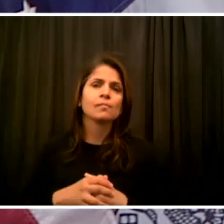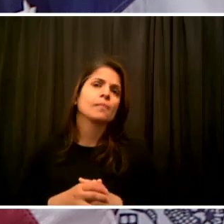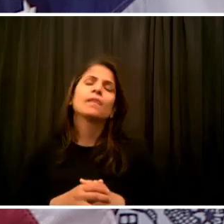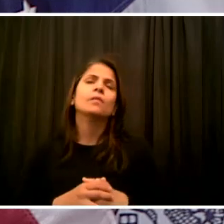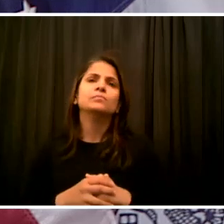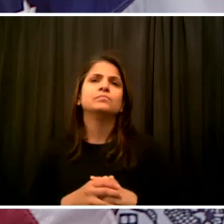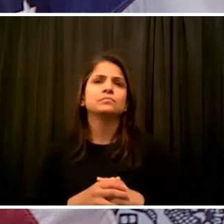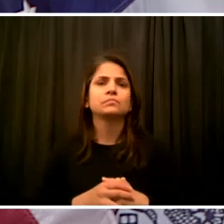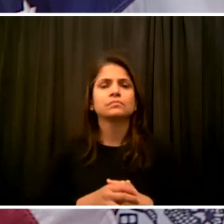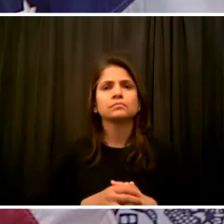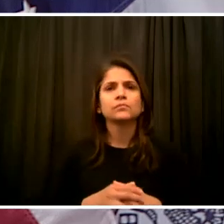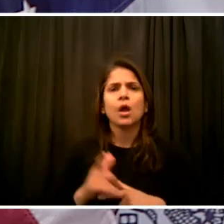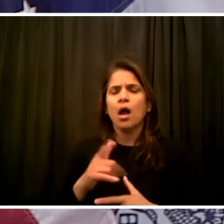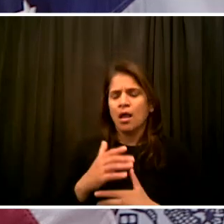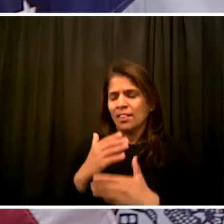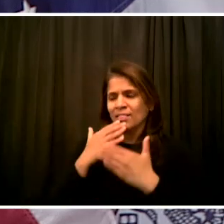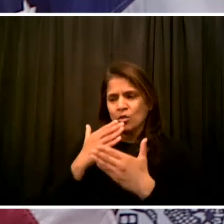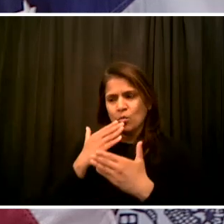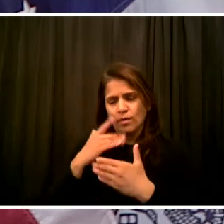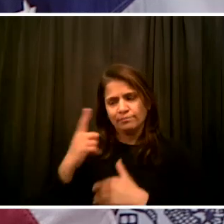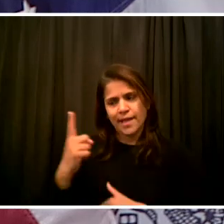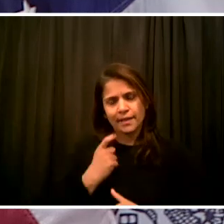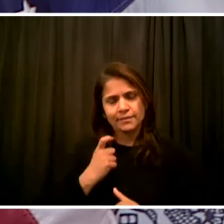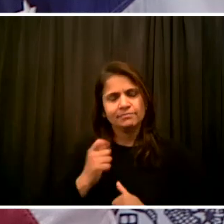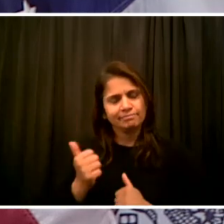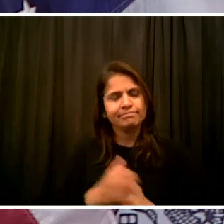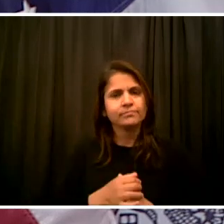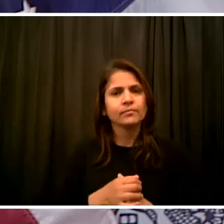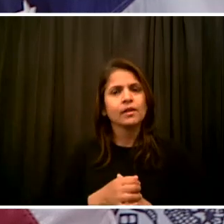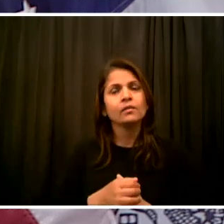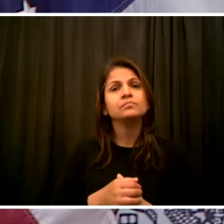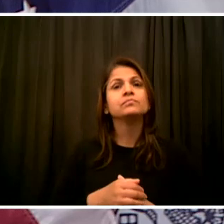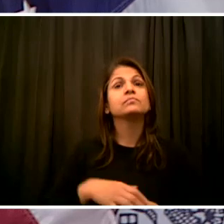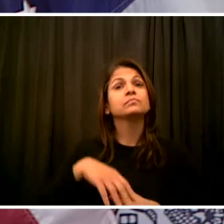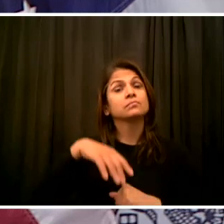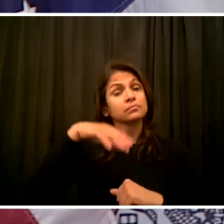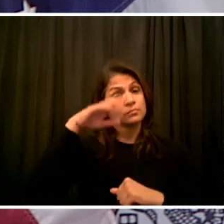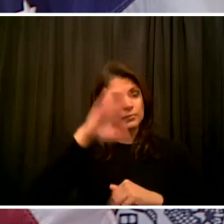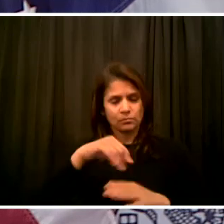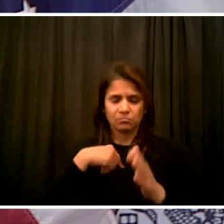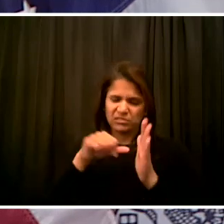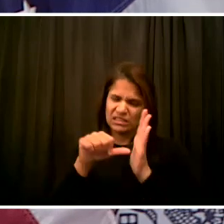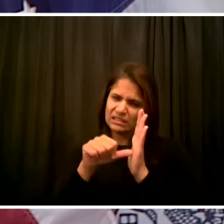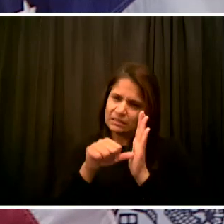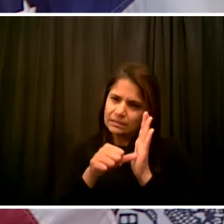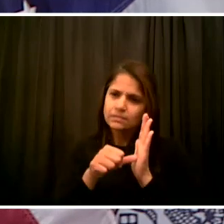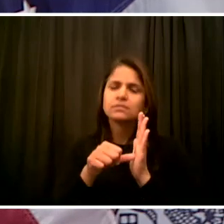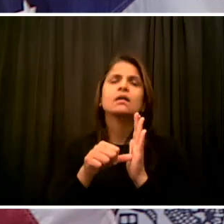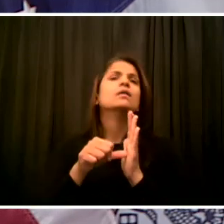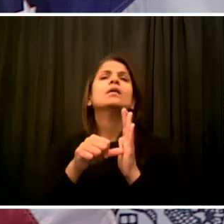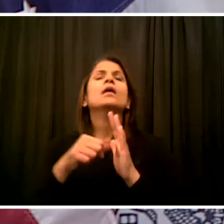I WANTED TO AFFM IRTHAT ENERGETICALLY,